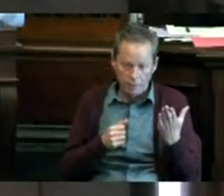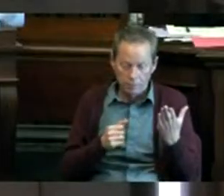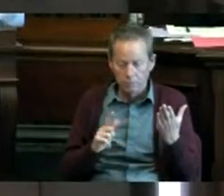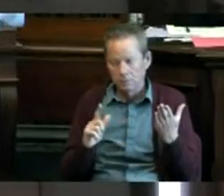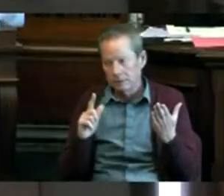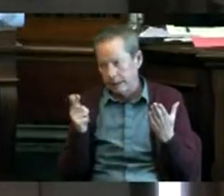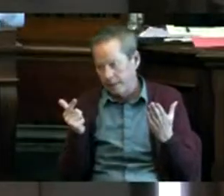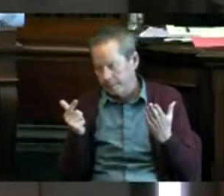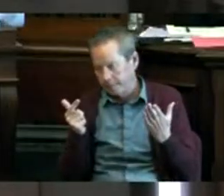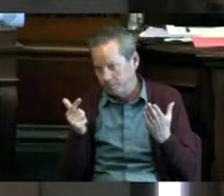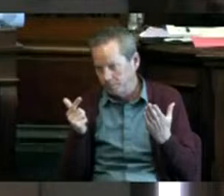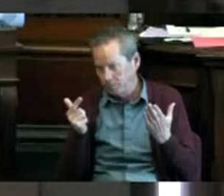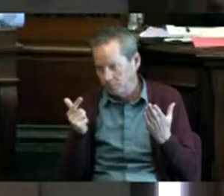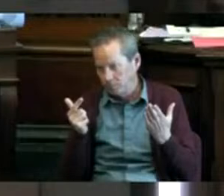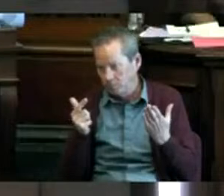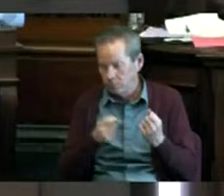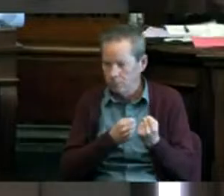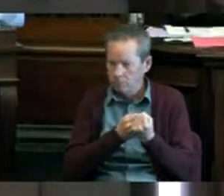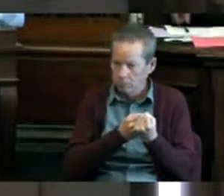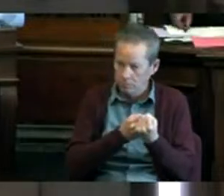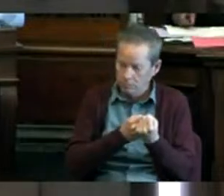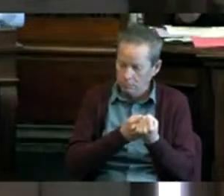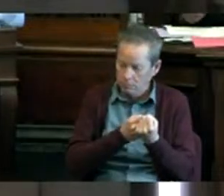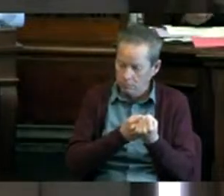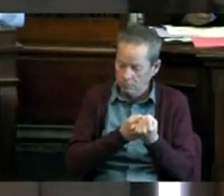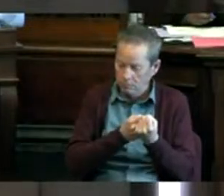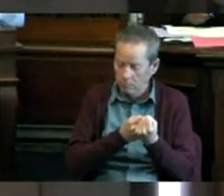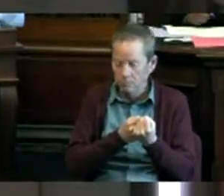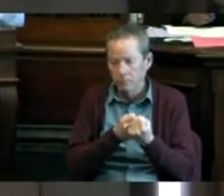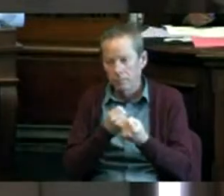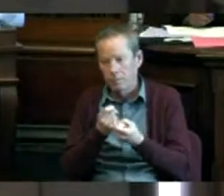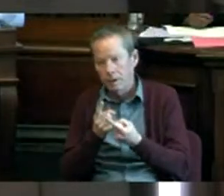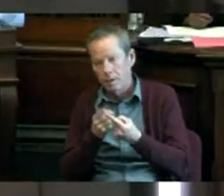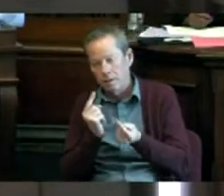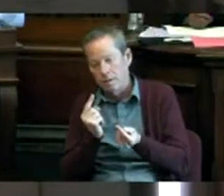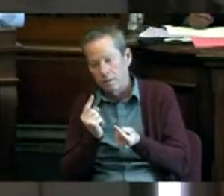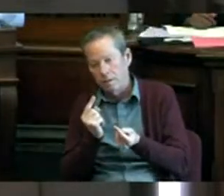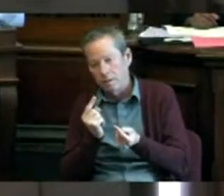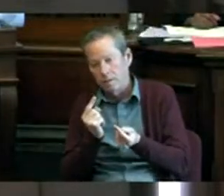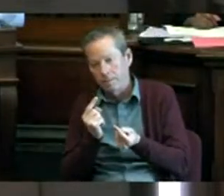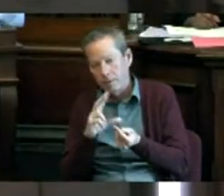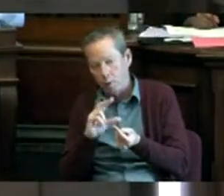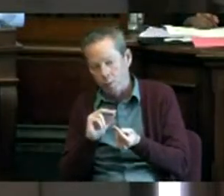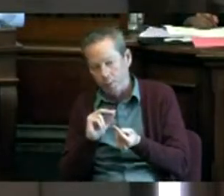Any questions, comments or concerns? If not, I'll take a motion. Move it. So moved.